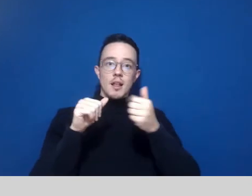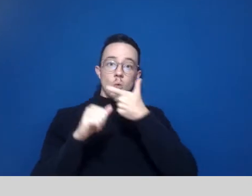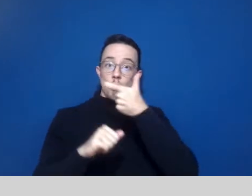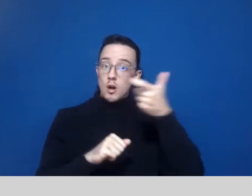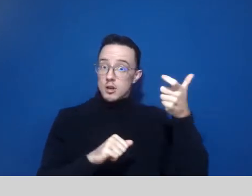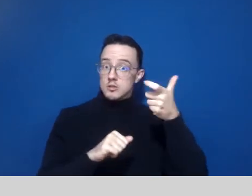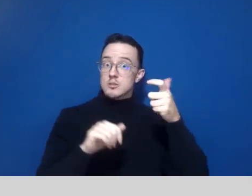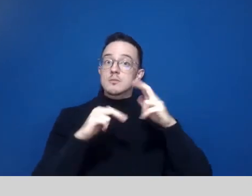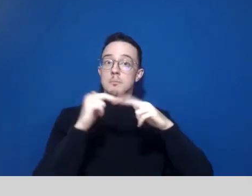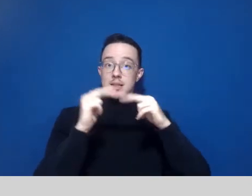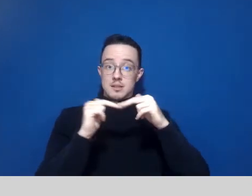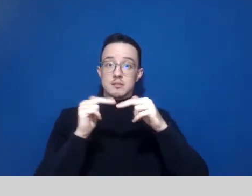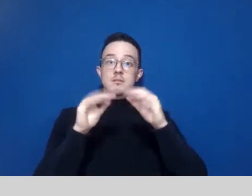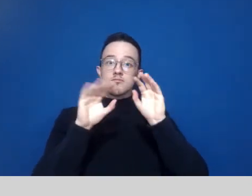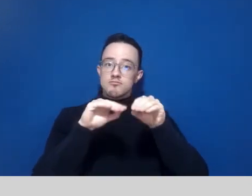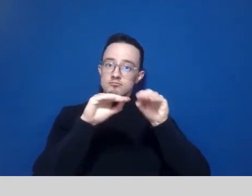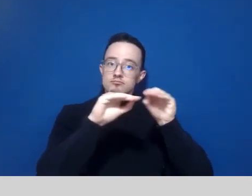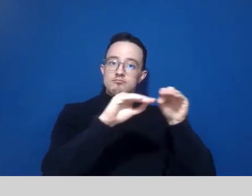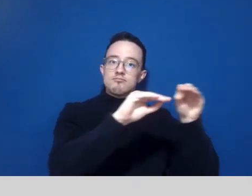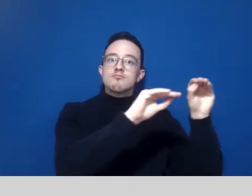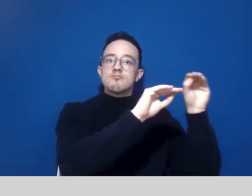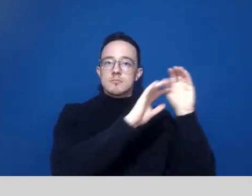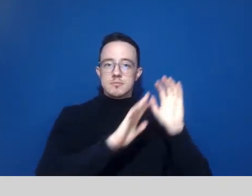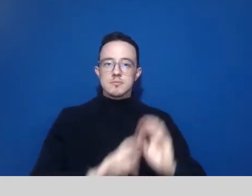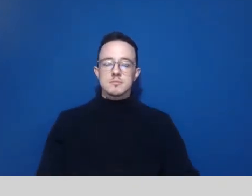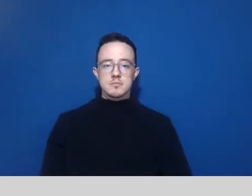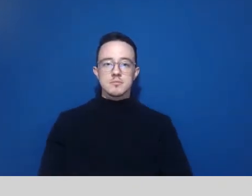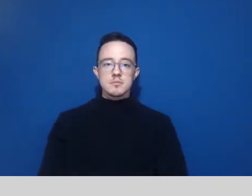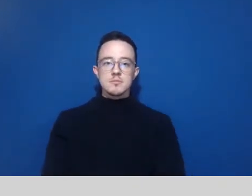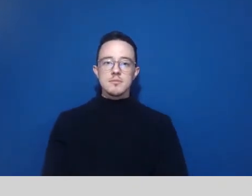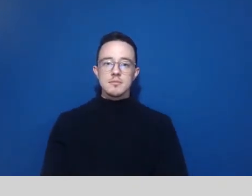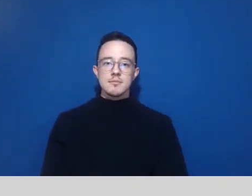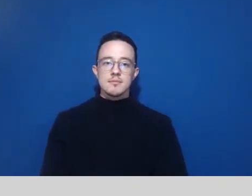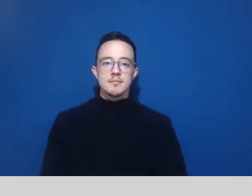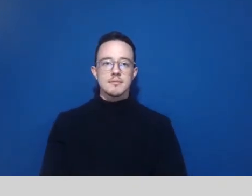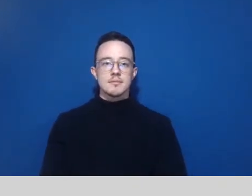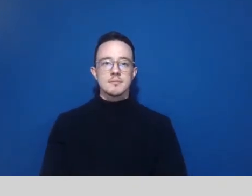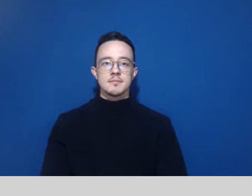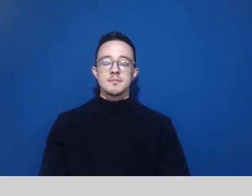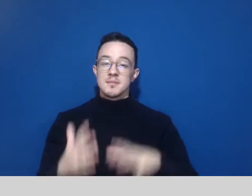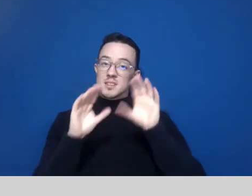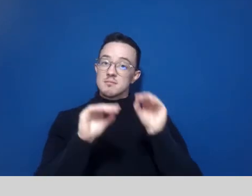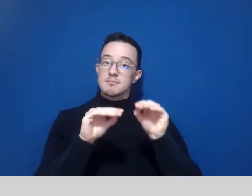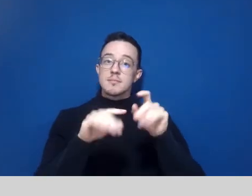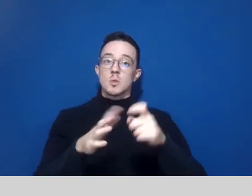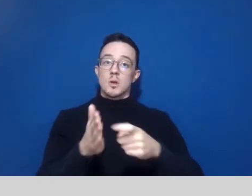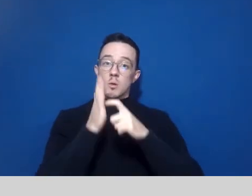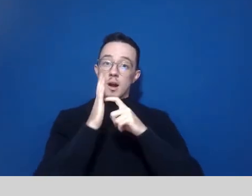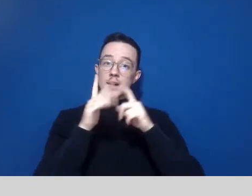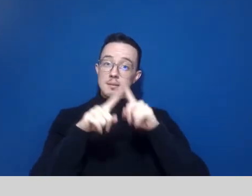I can watch it doing its thing, so it's installing runtimes. It's installing those required dependencies, that additional plugin.